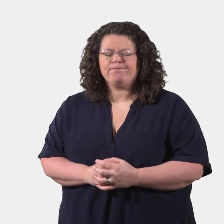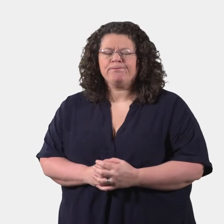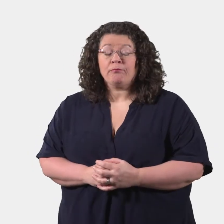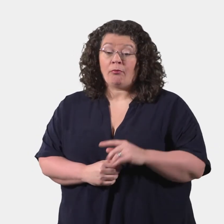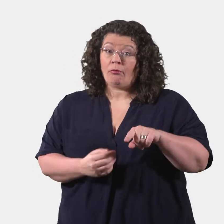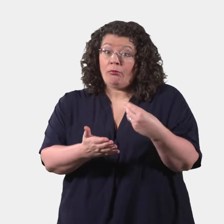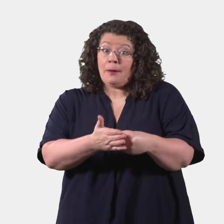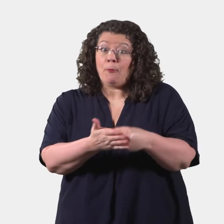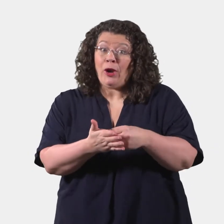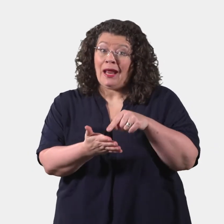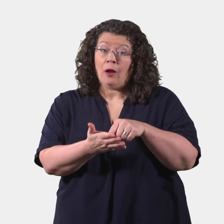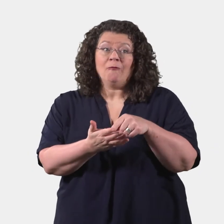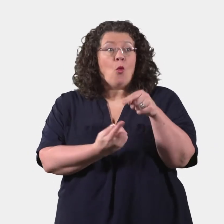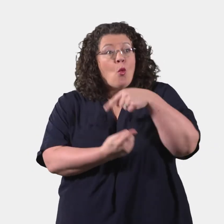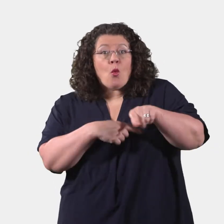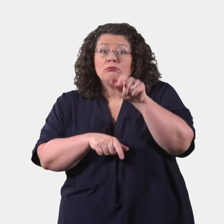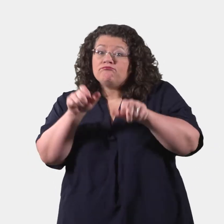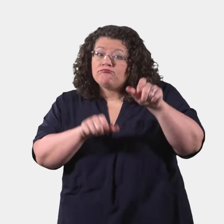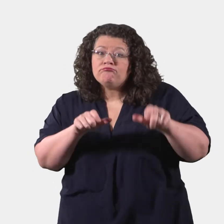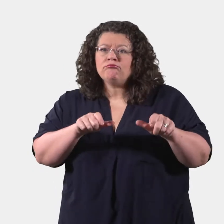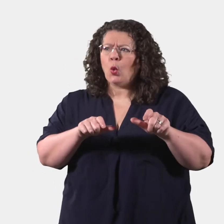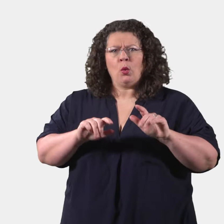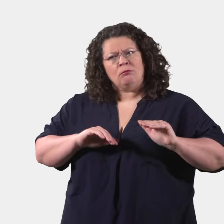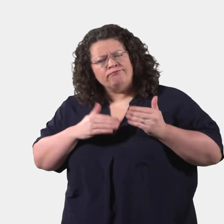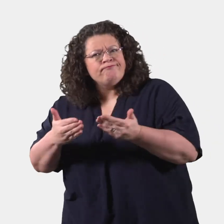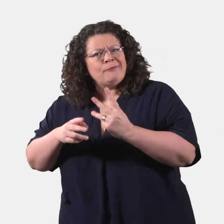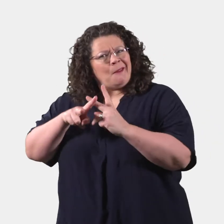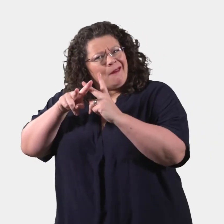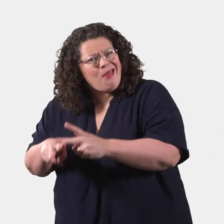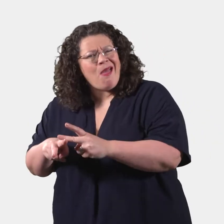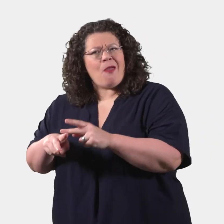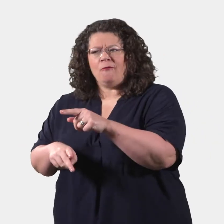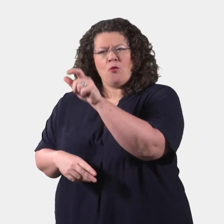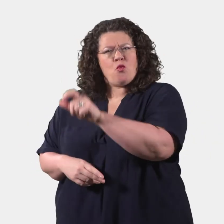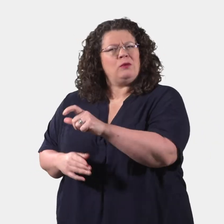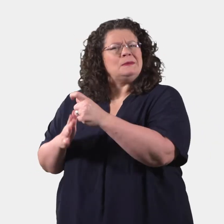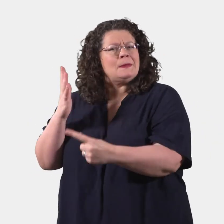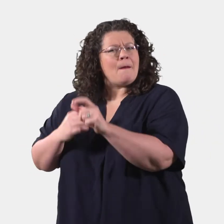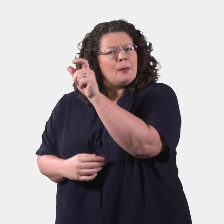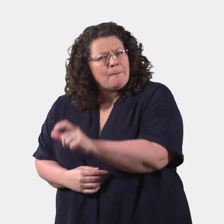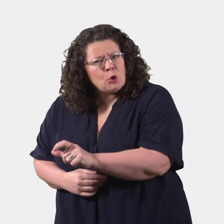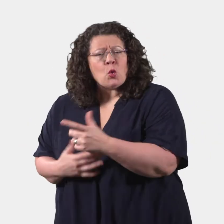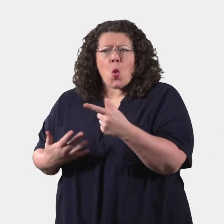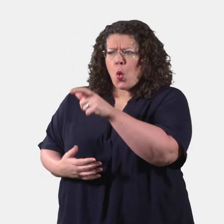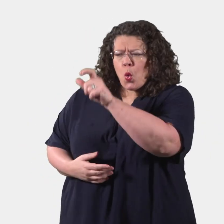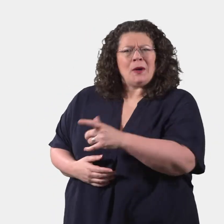Carer's Allowance is money for people who provide care for a disabled person or for someone who needs support